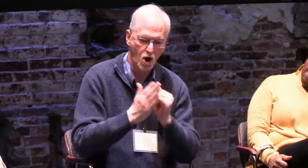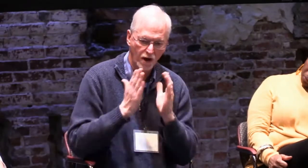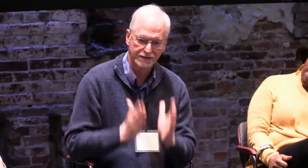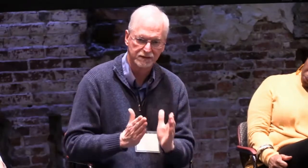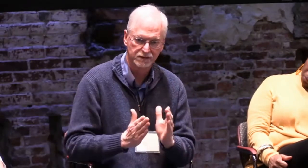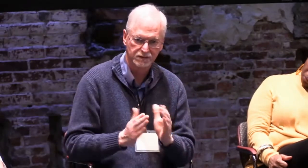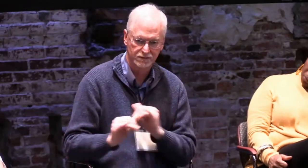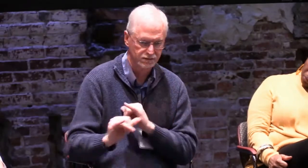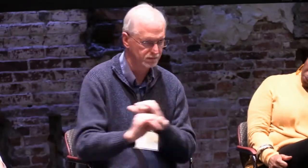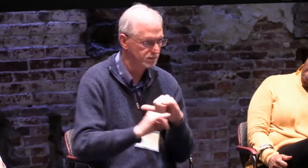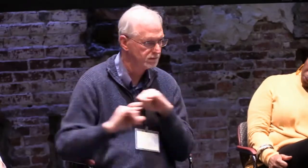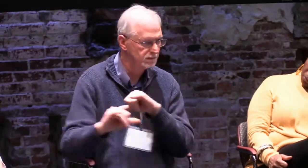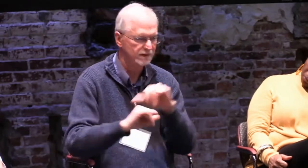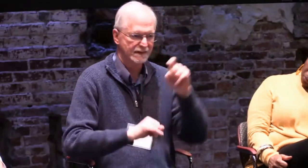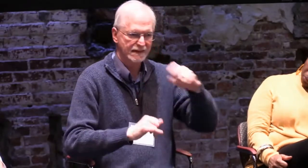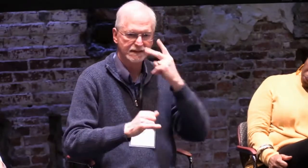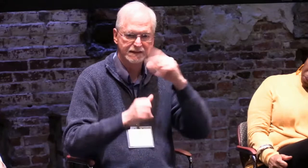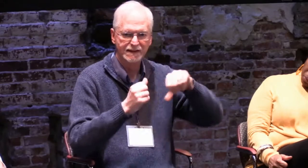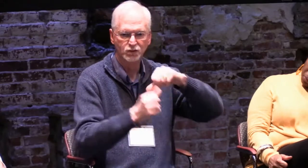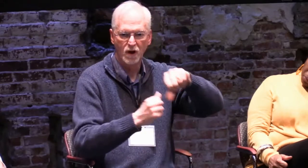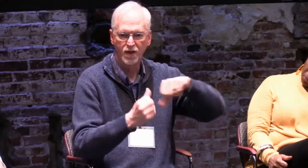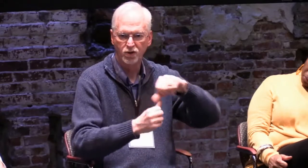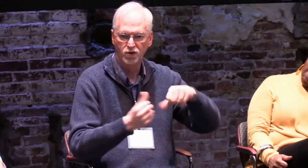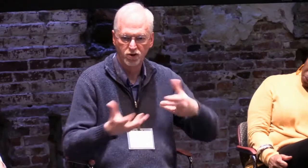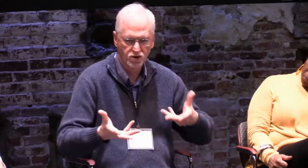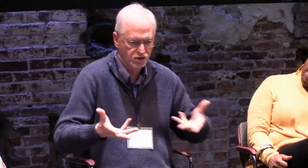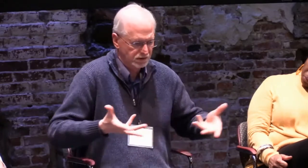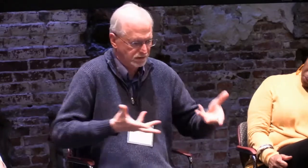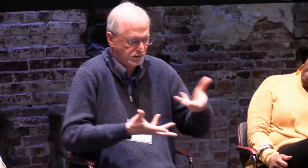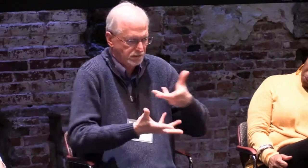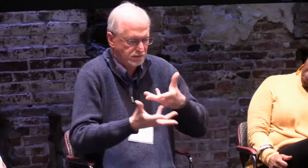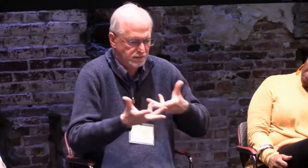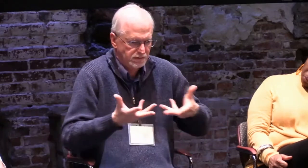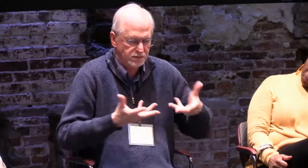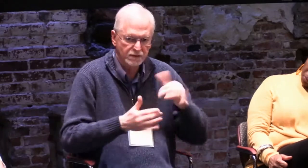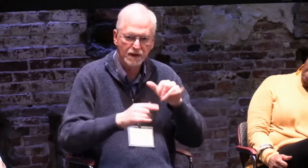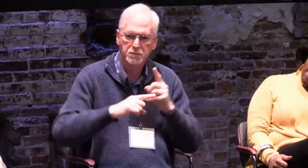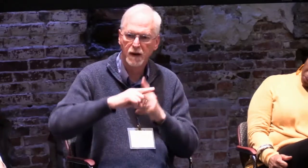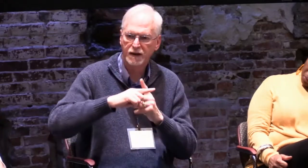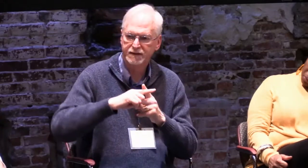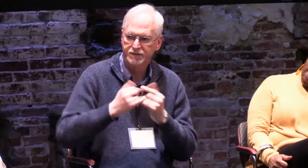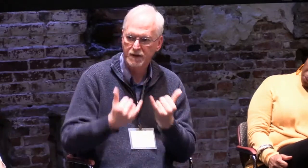We don't get to get together often enough. And I feel that we need to see each other a little bit